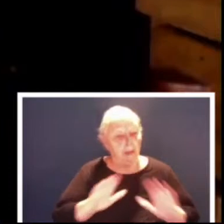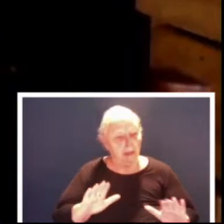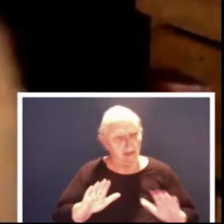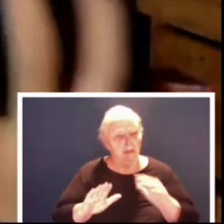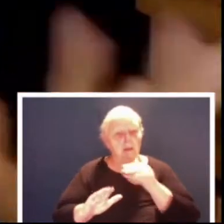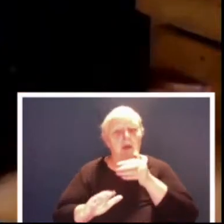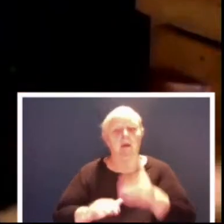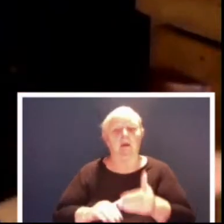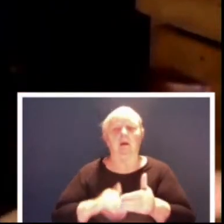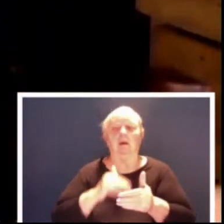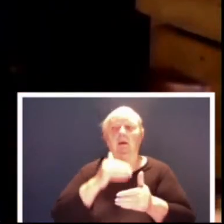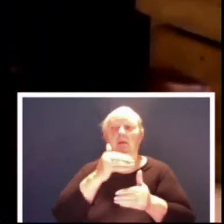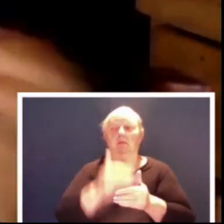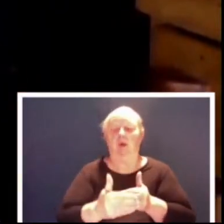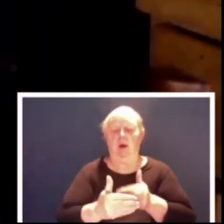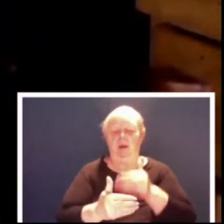a very active peace, so to speak.